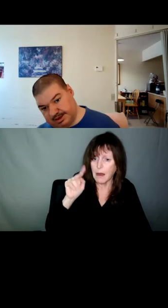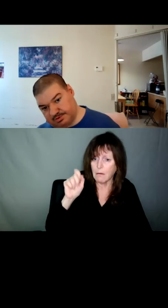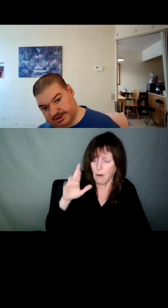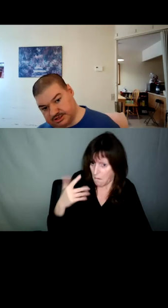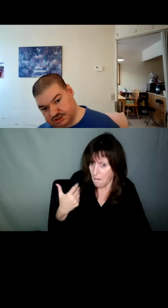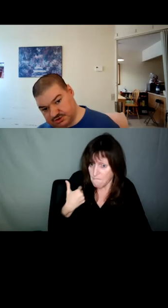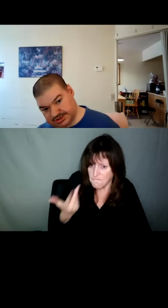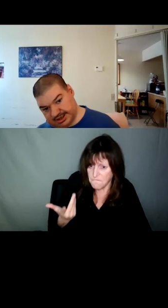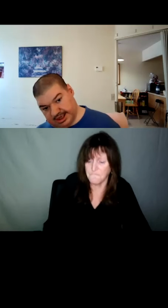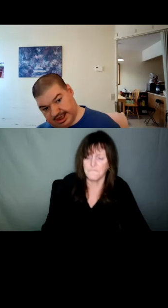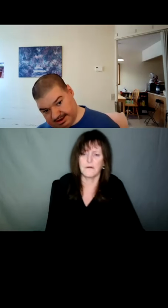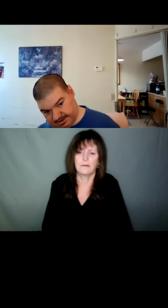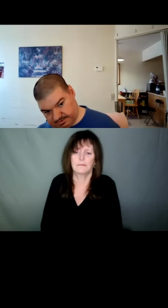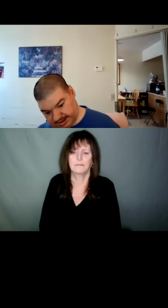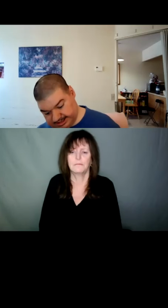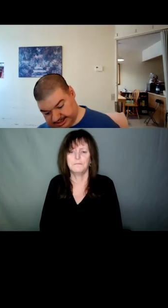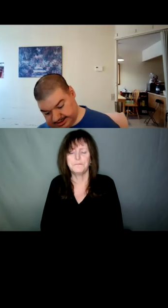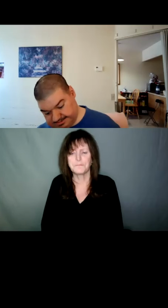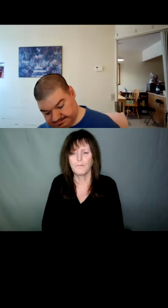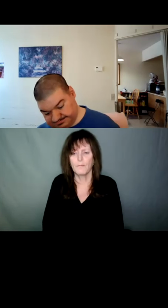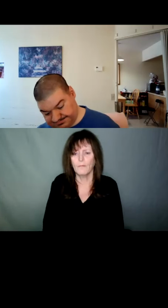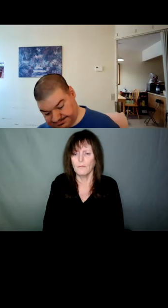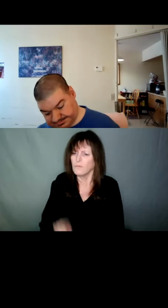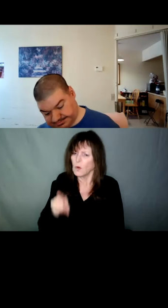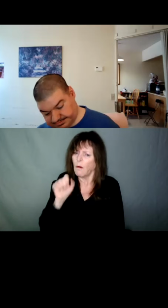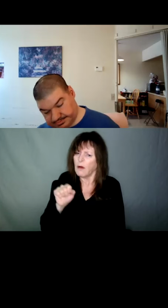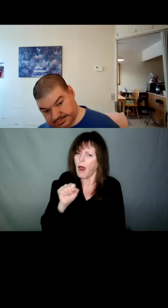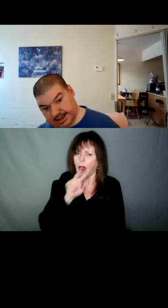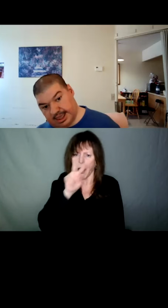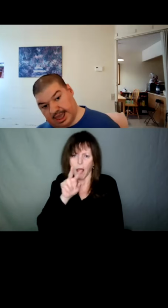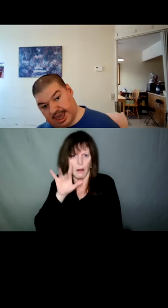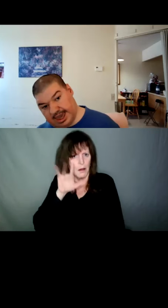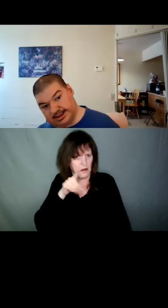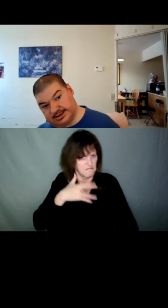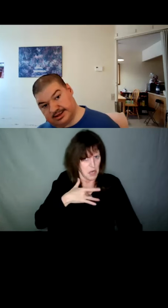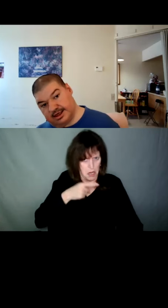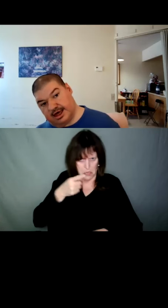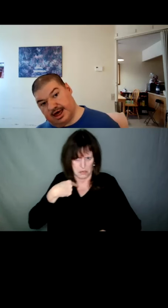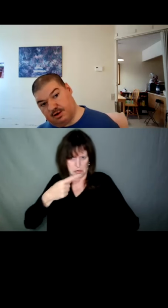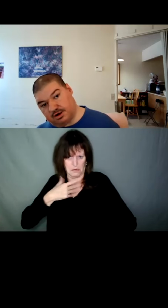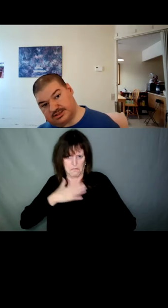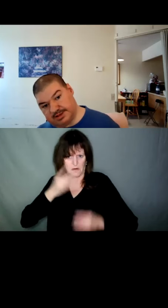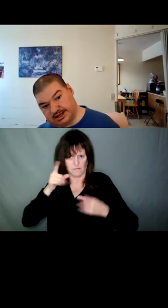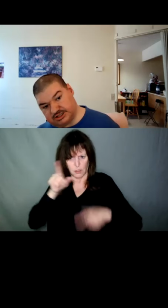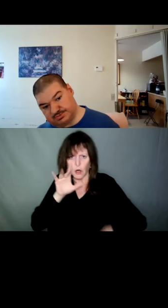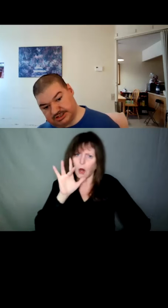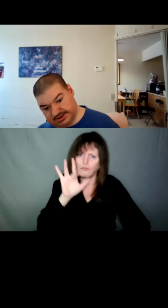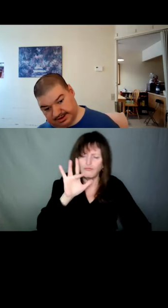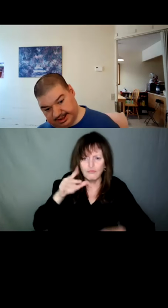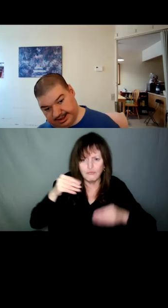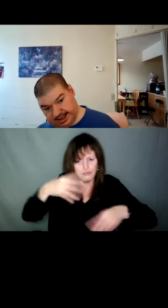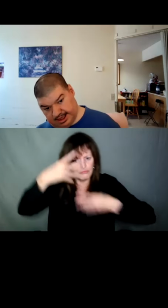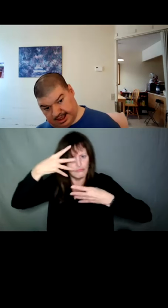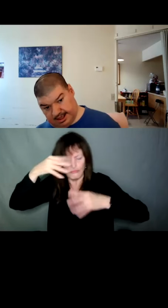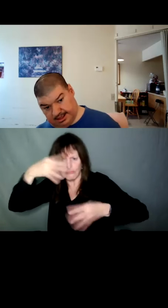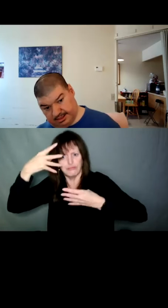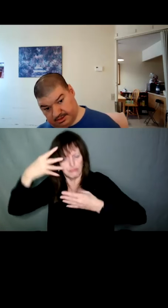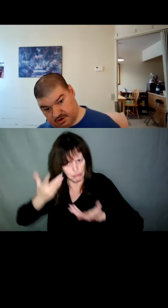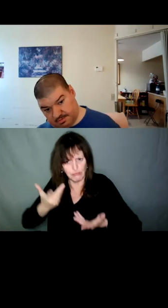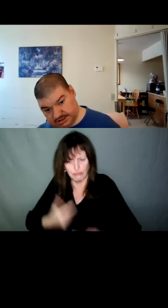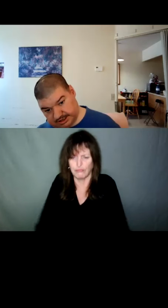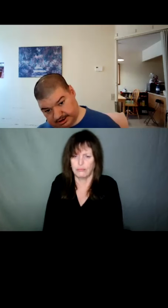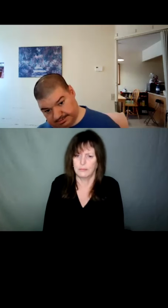webinars.